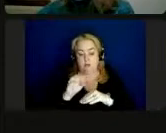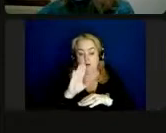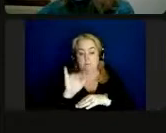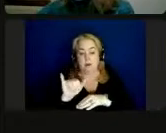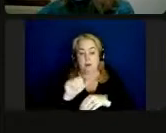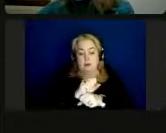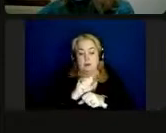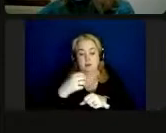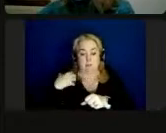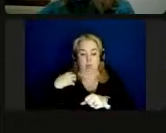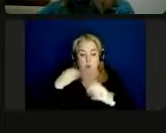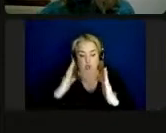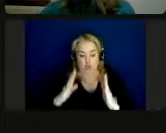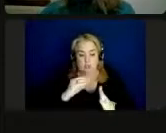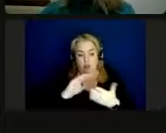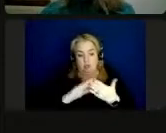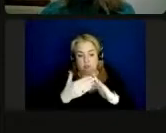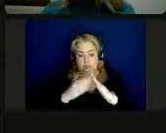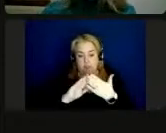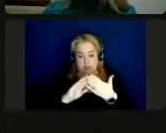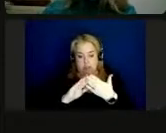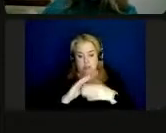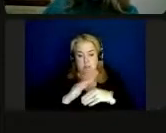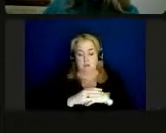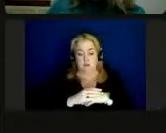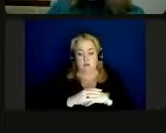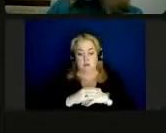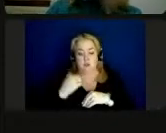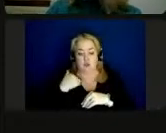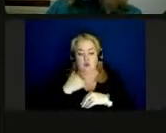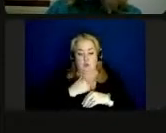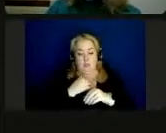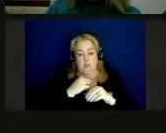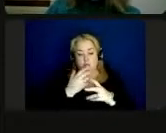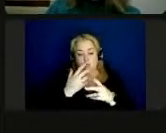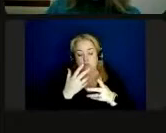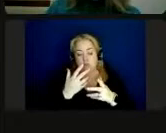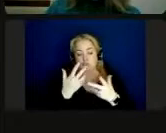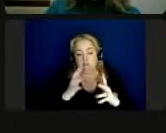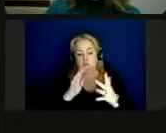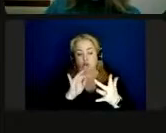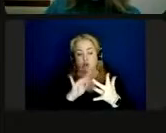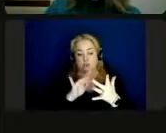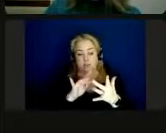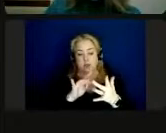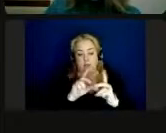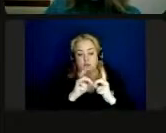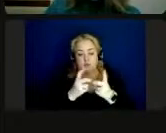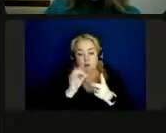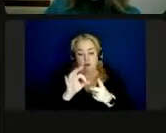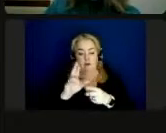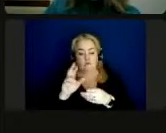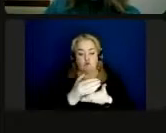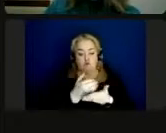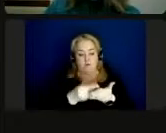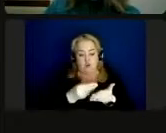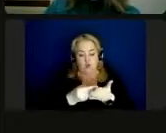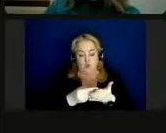RECOMMENDING FLAT RATE